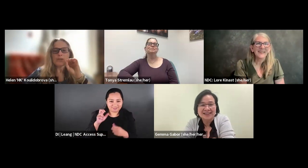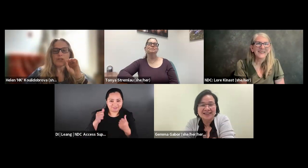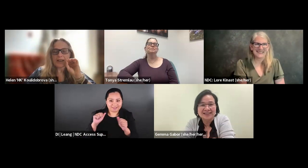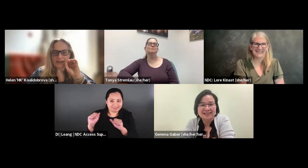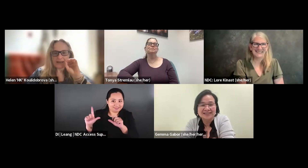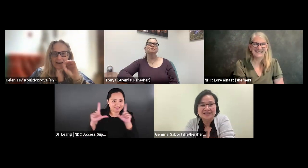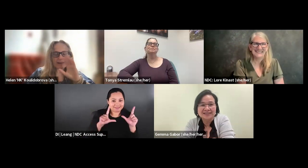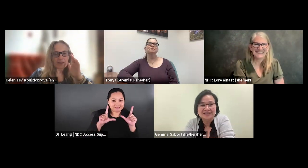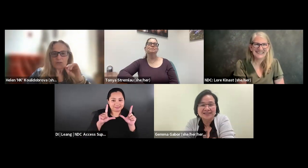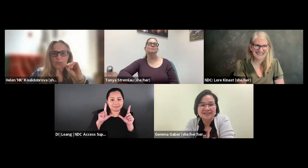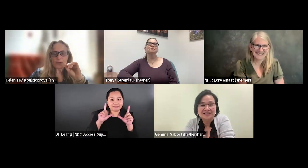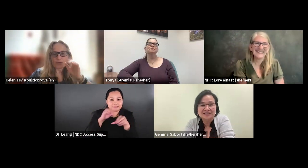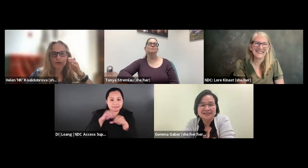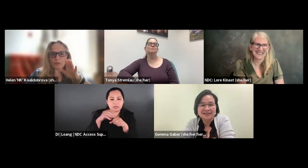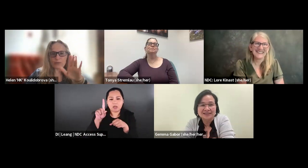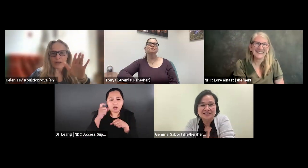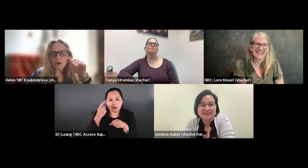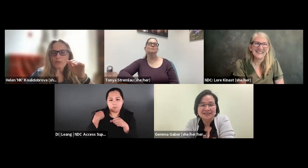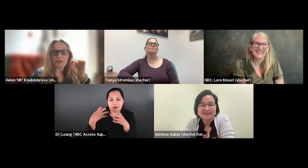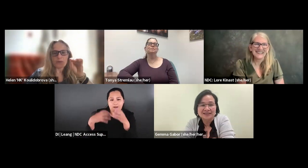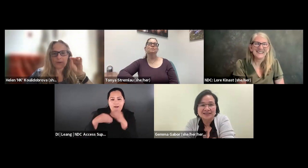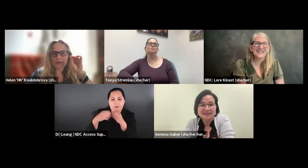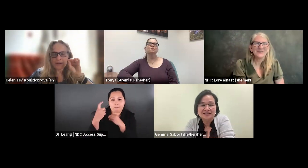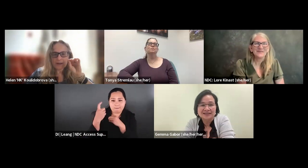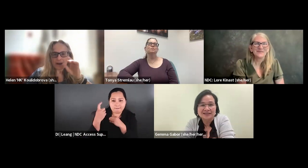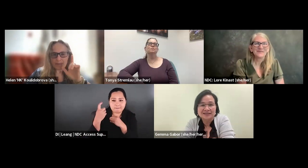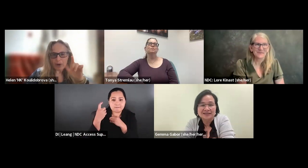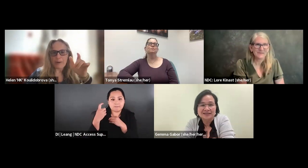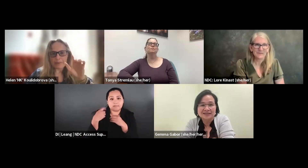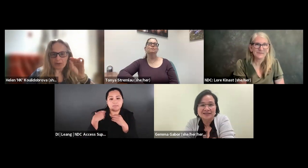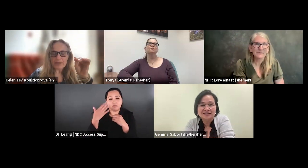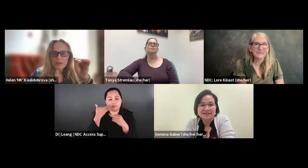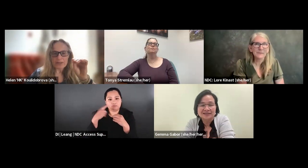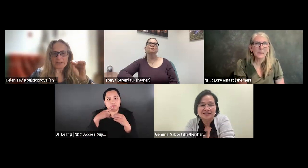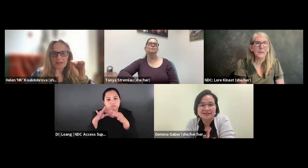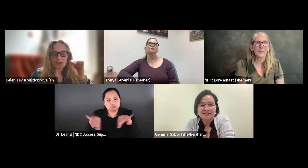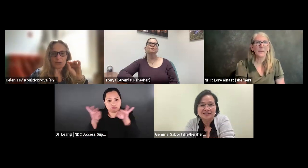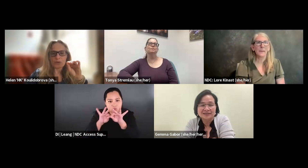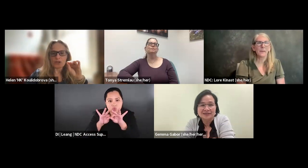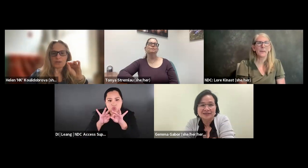which I think is super crucial, and hopefully, will pop up in the rest of the discussion, which